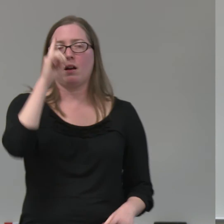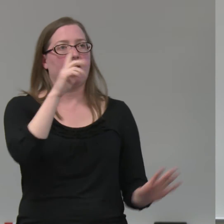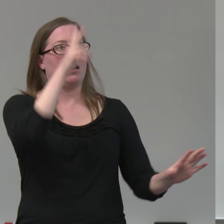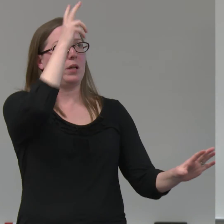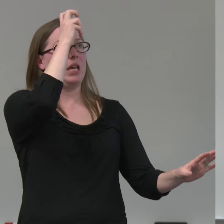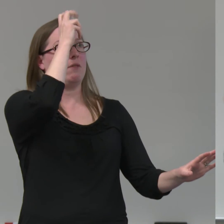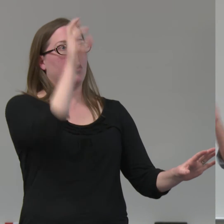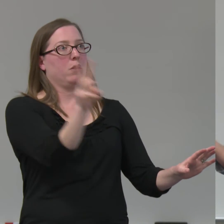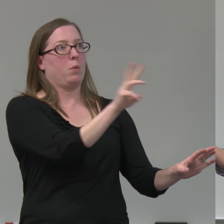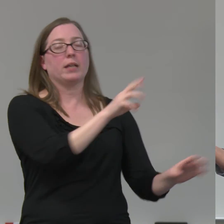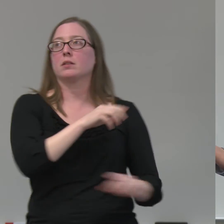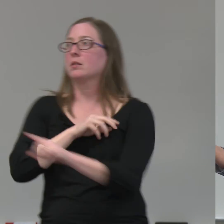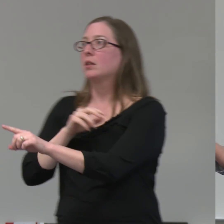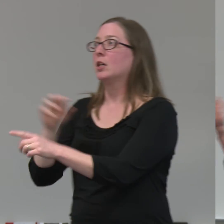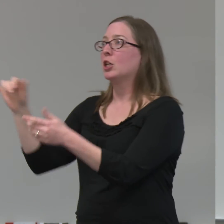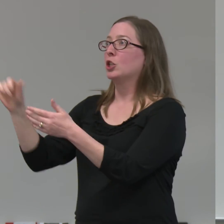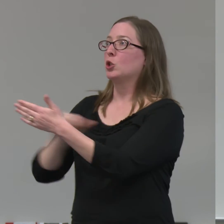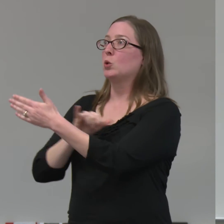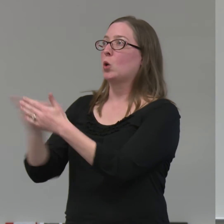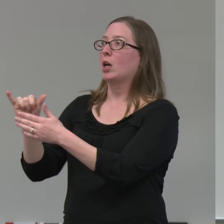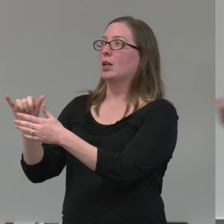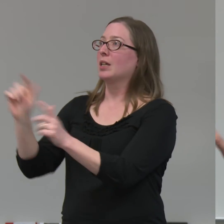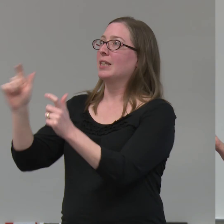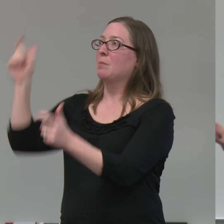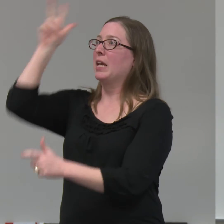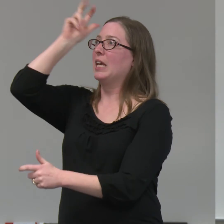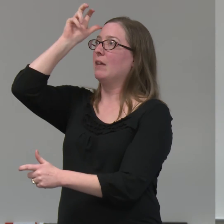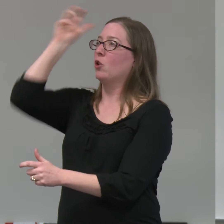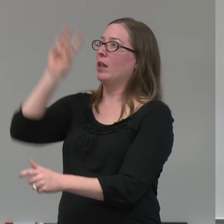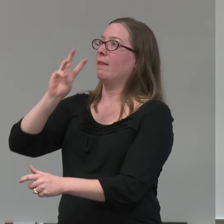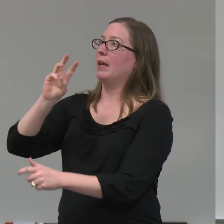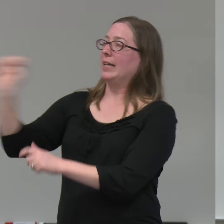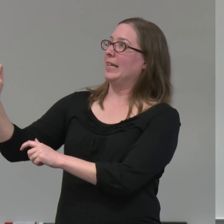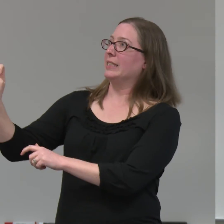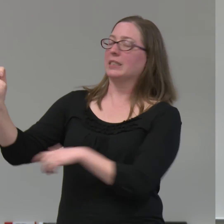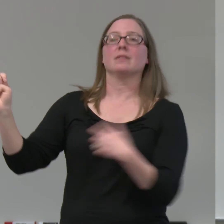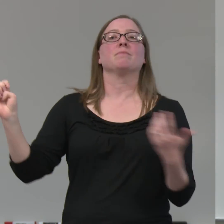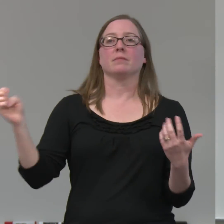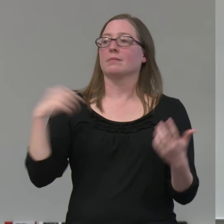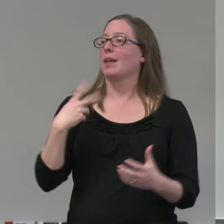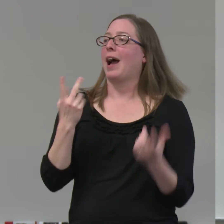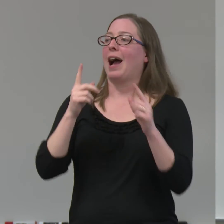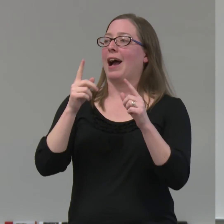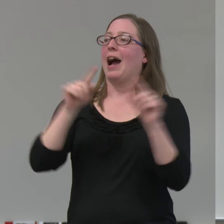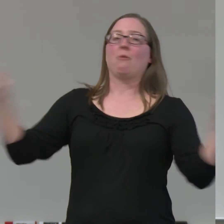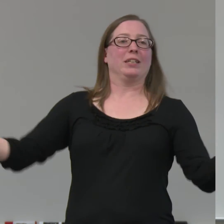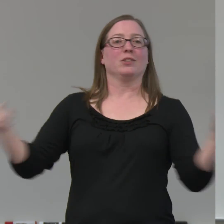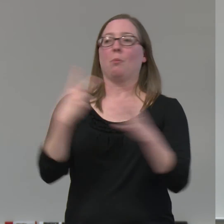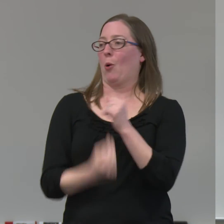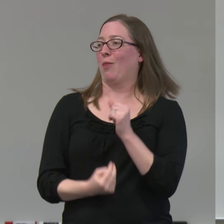and New York was a big evil in the East, and I promptly went to both places, and it was the best thing I ever did, right?